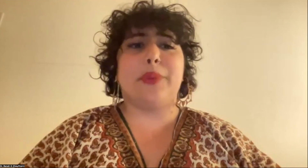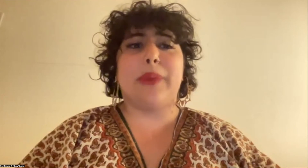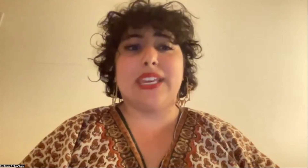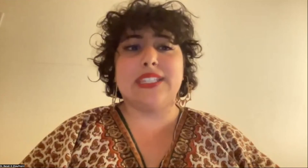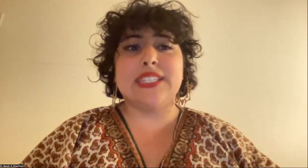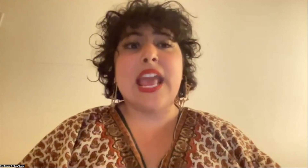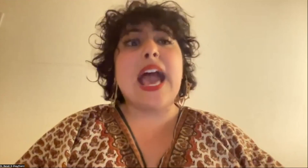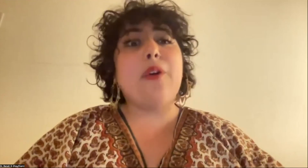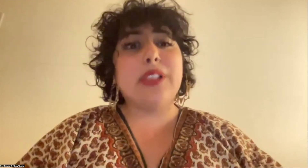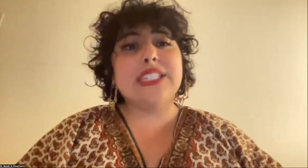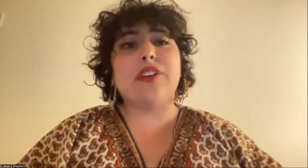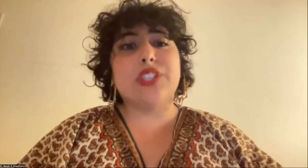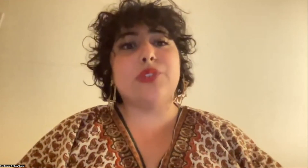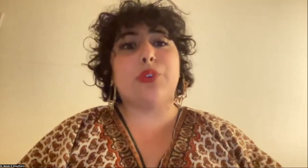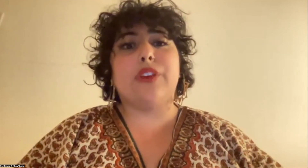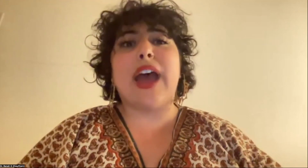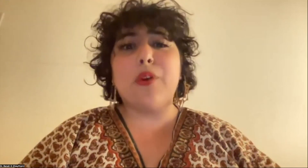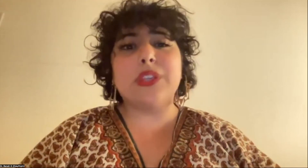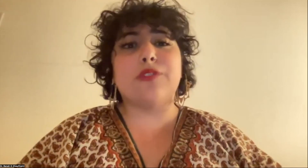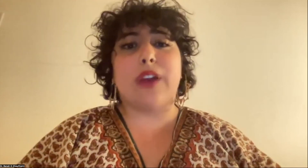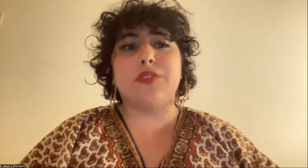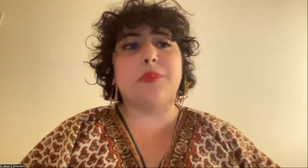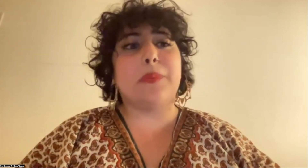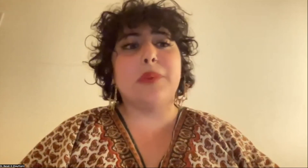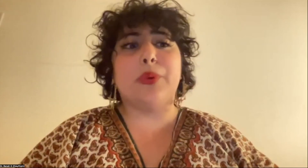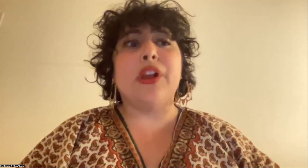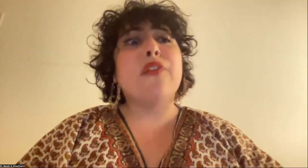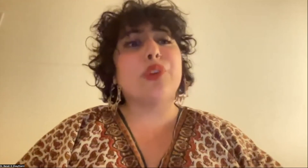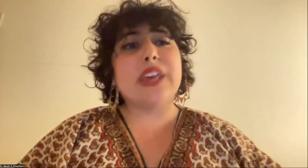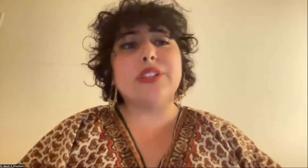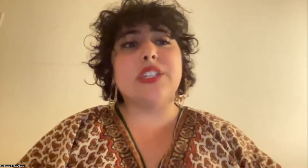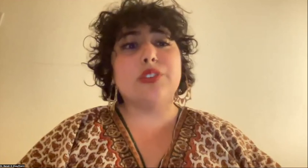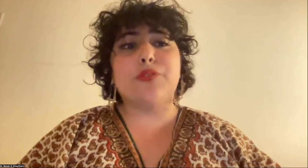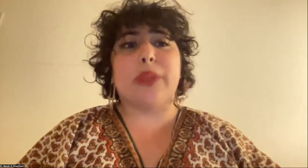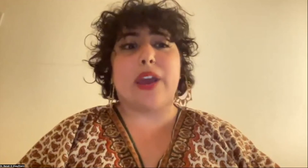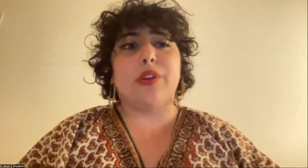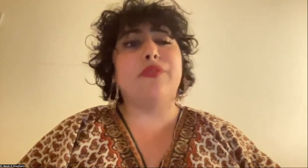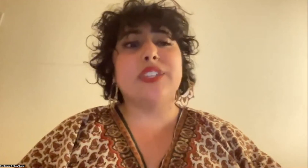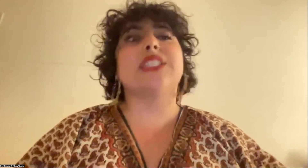rapid pace? How will I tell this story of how we survived to my people 3,000 years from now if it